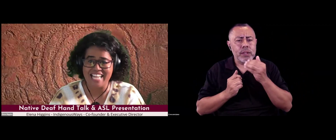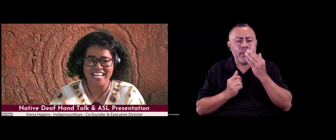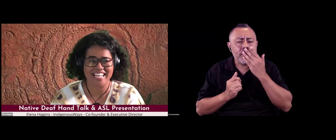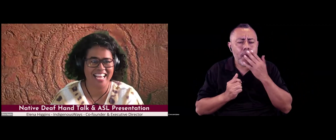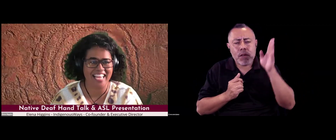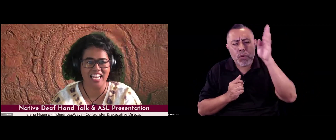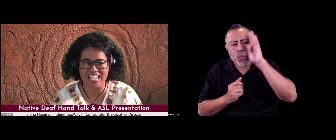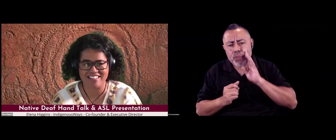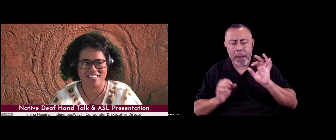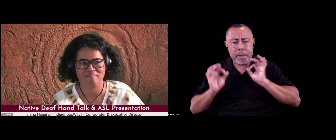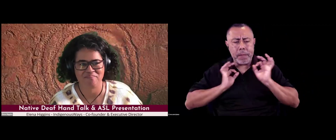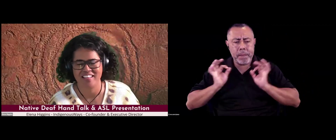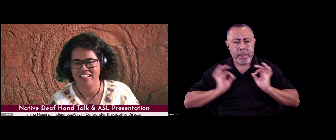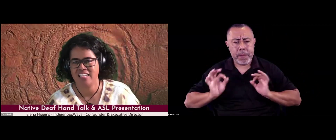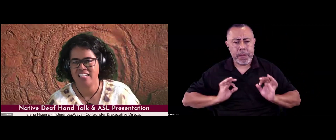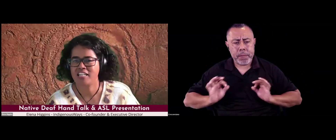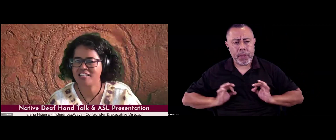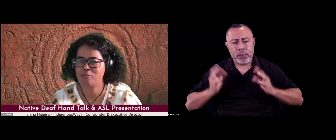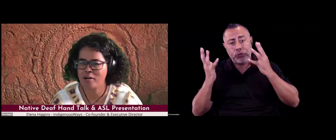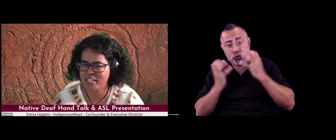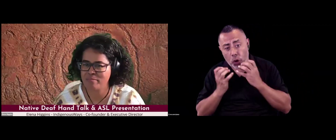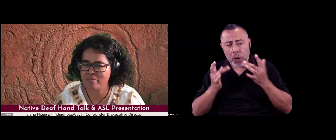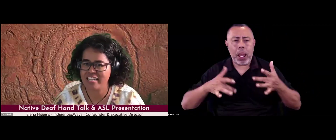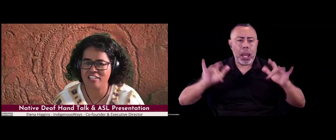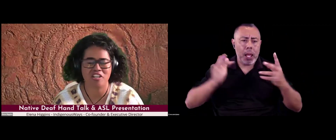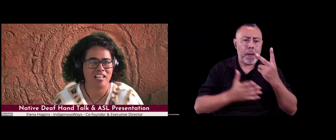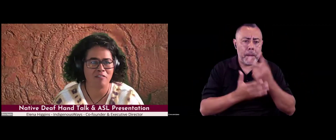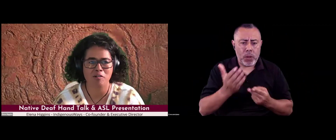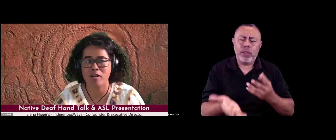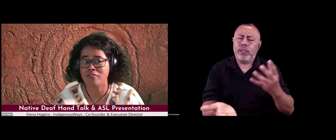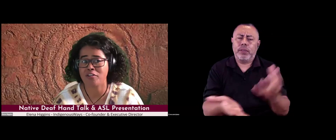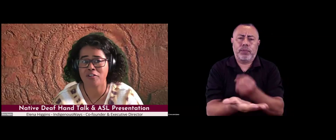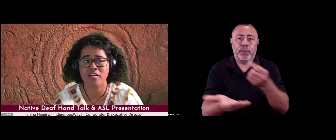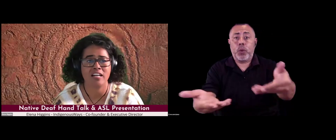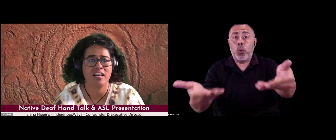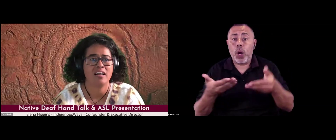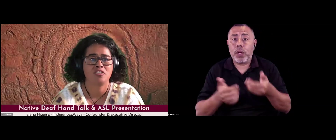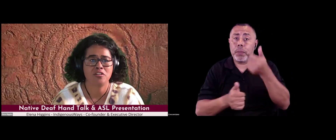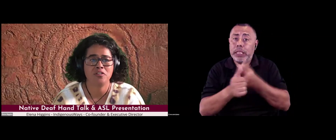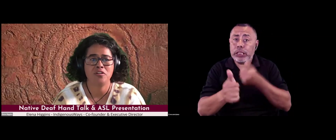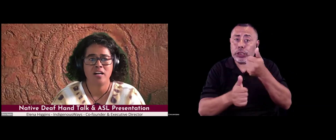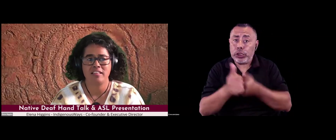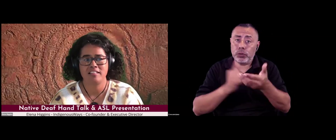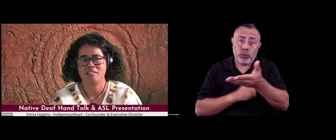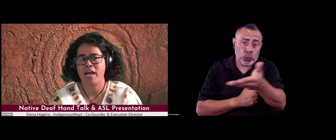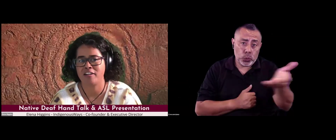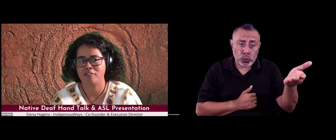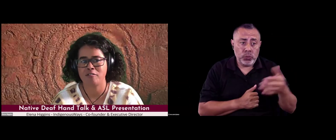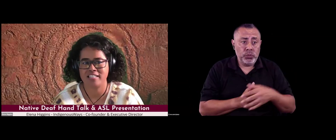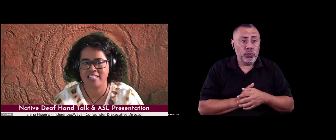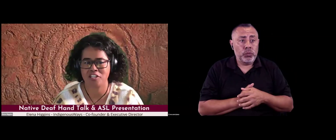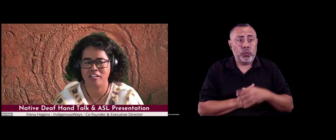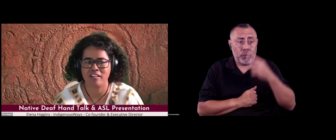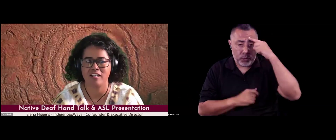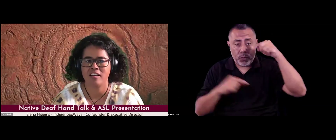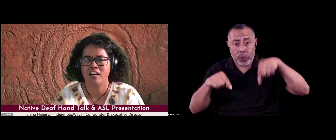Dark and light. I'd like to welcome each and every one of you. To this panel session.